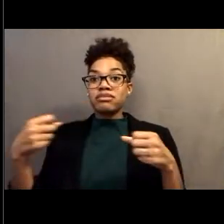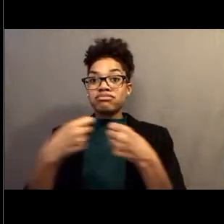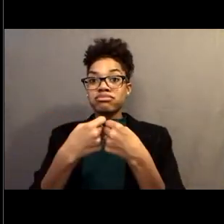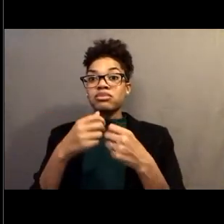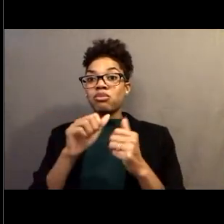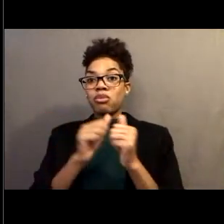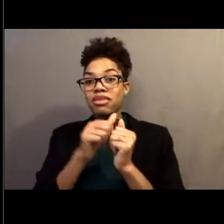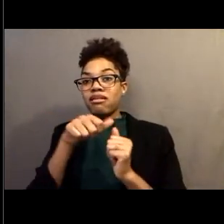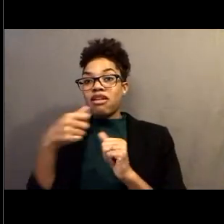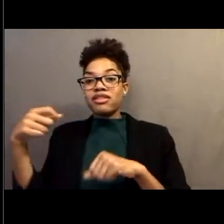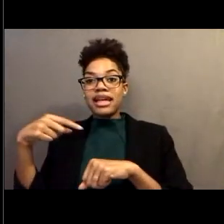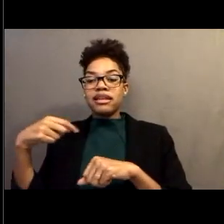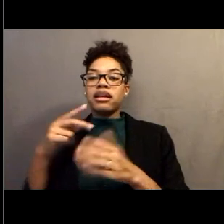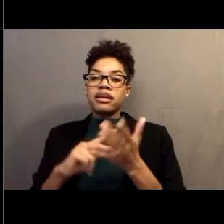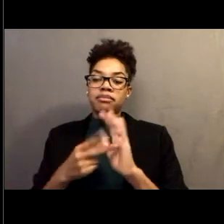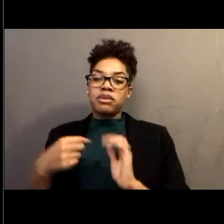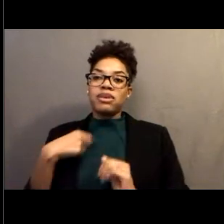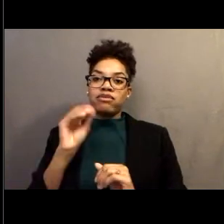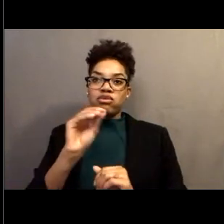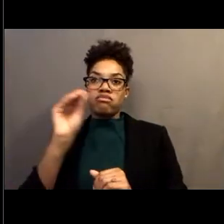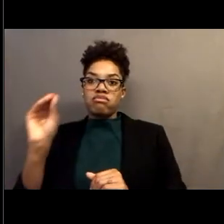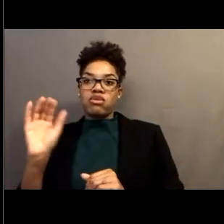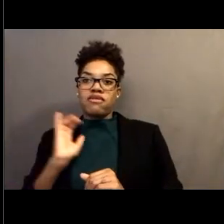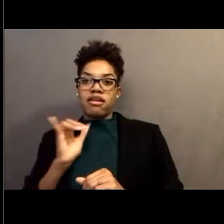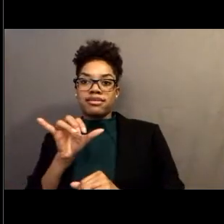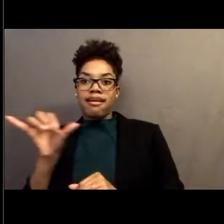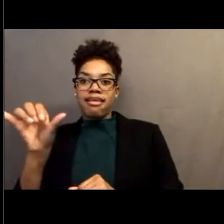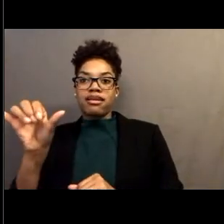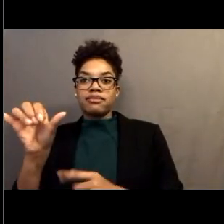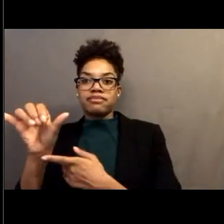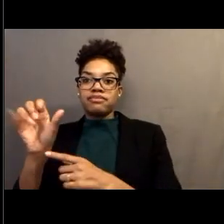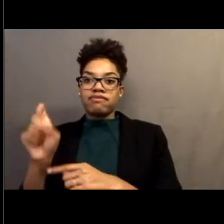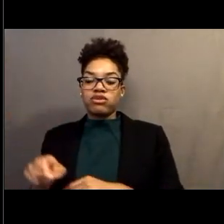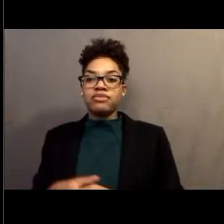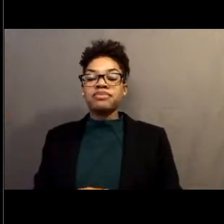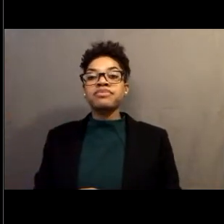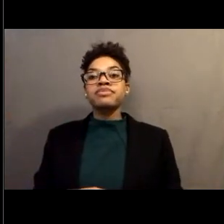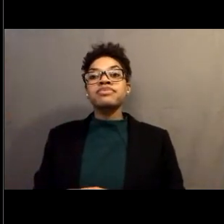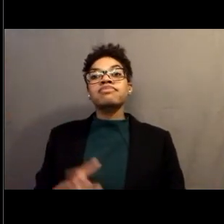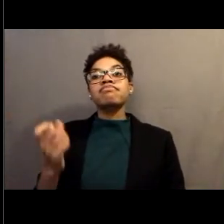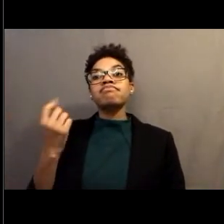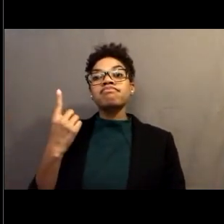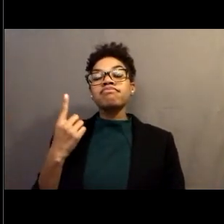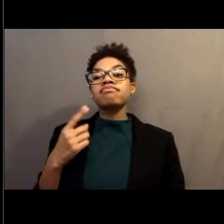And so, yes, over time we have seen a couple, we've seen an increase in the amount of time that